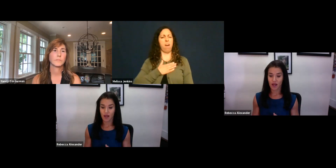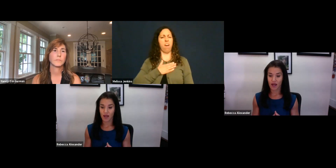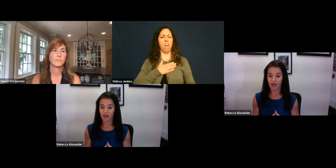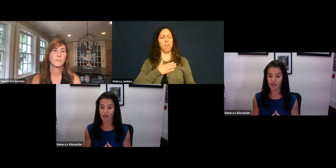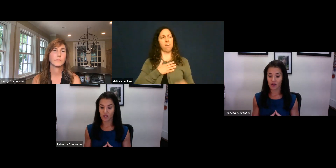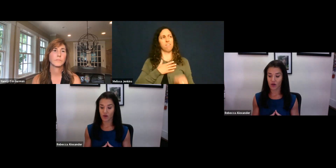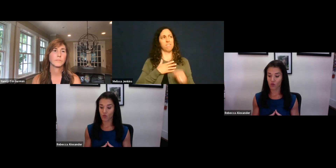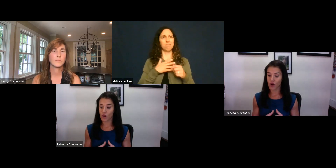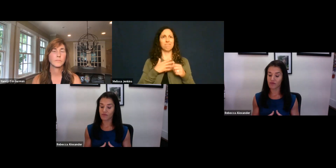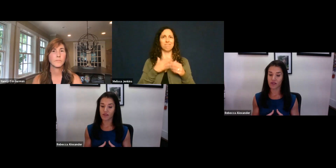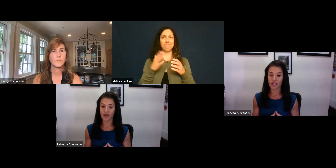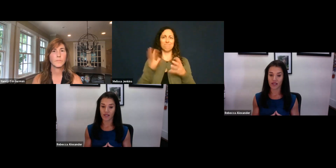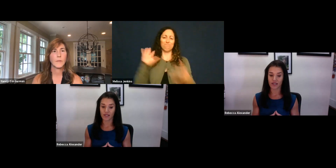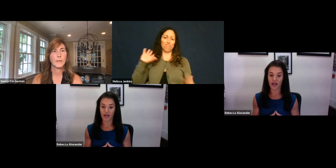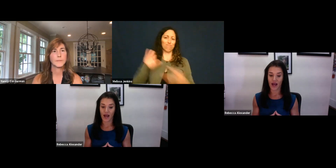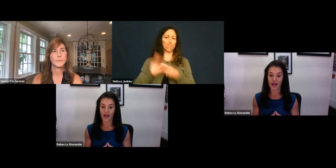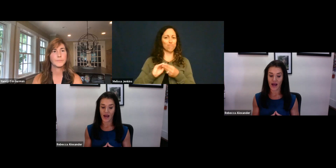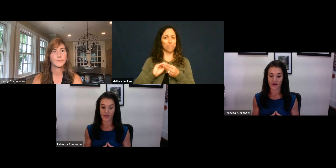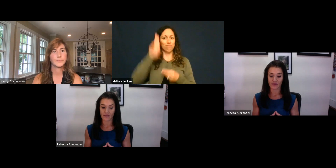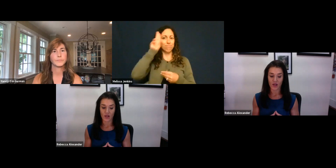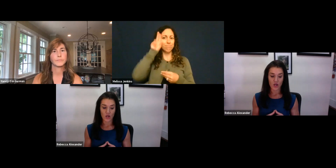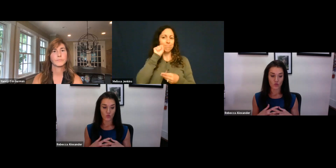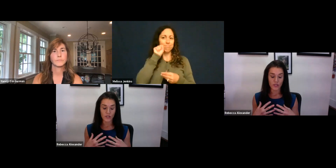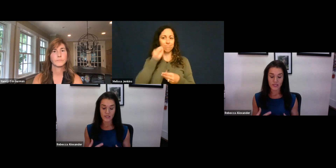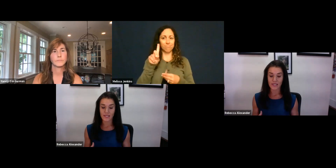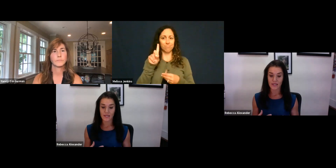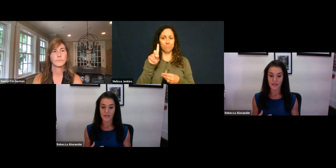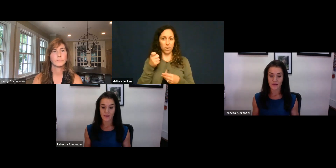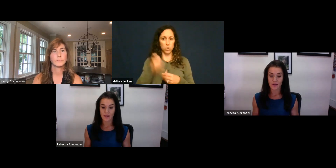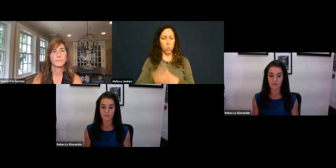And one of the things that I have really